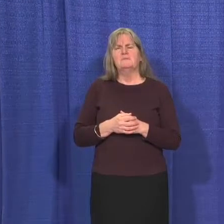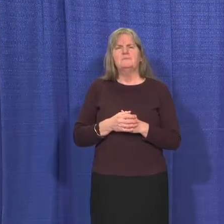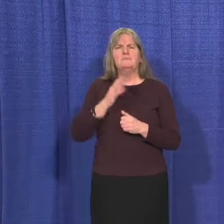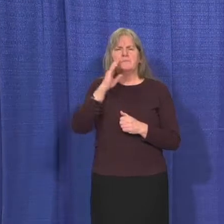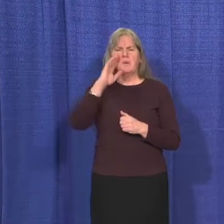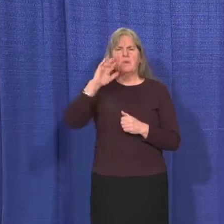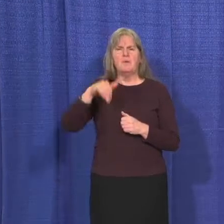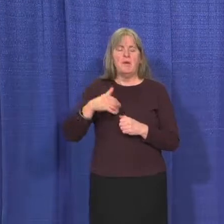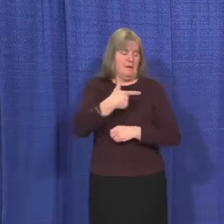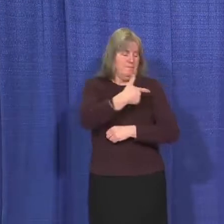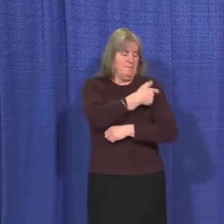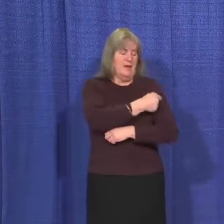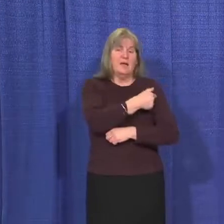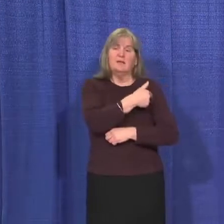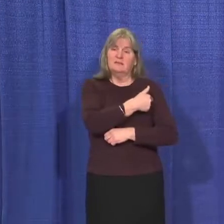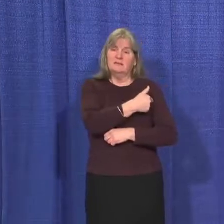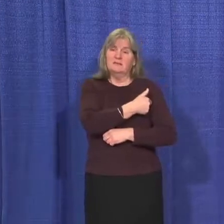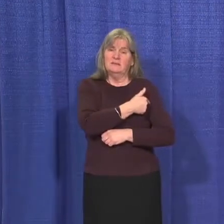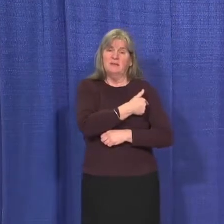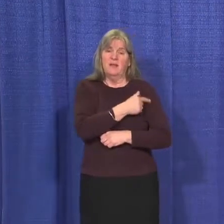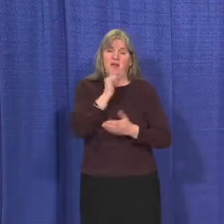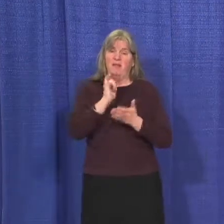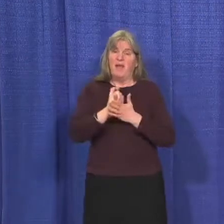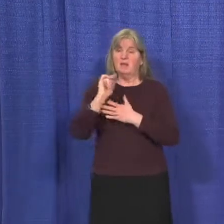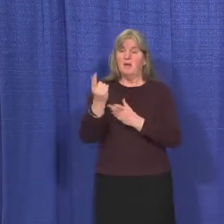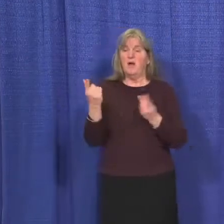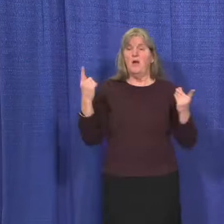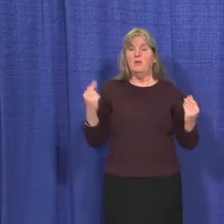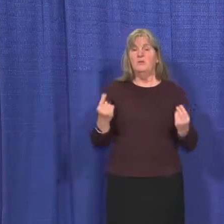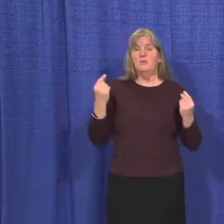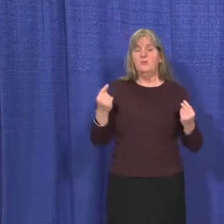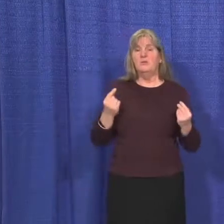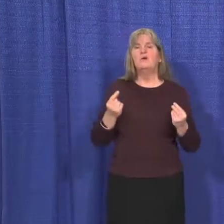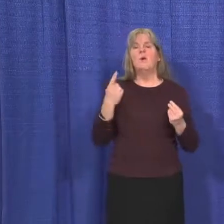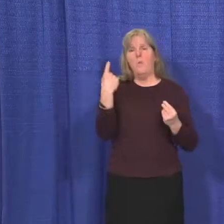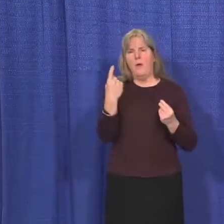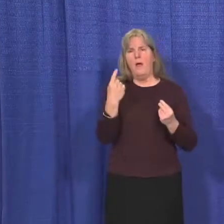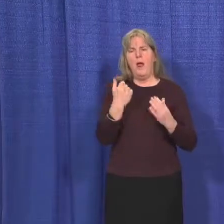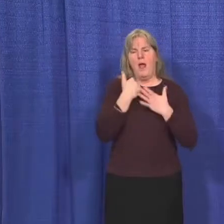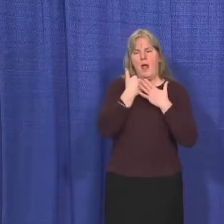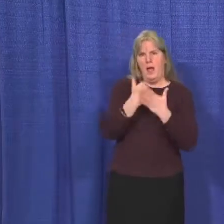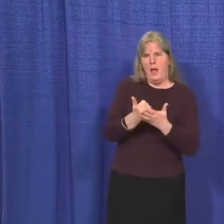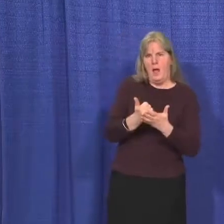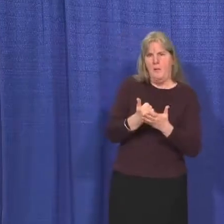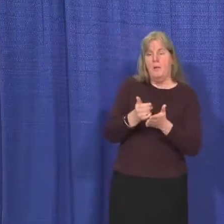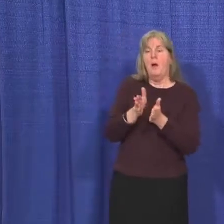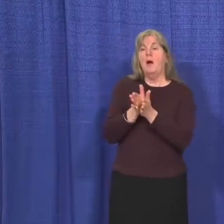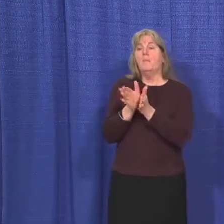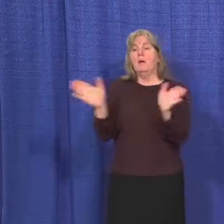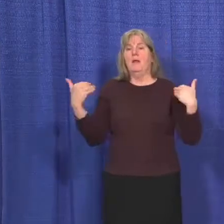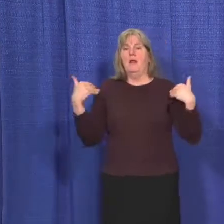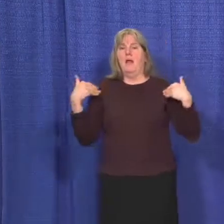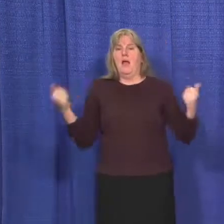Remember that vaccine is not hour only weapon, just our newest. Public health measures continue